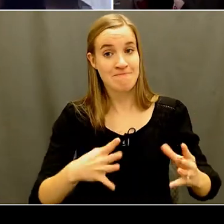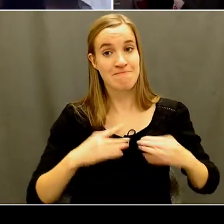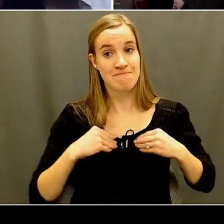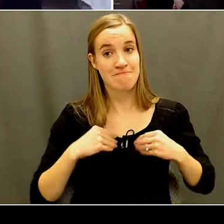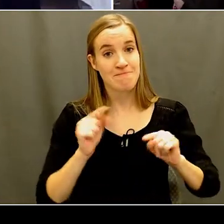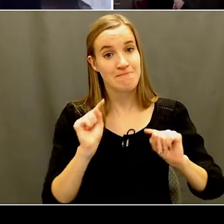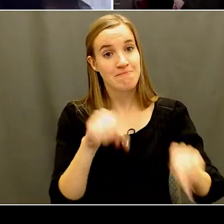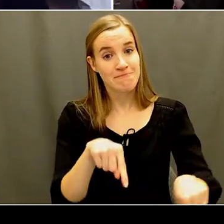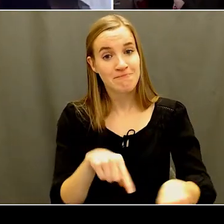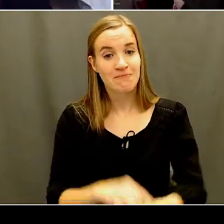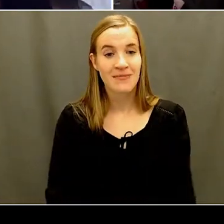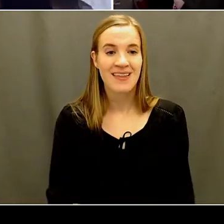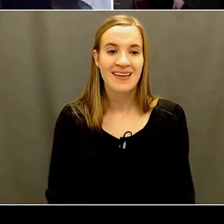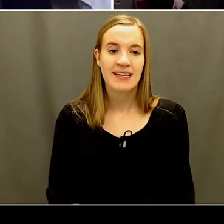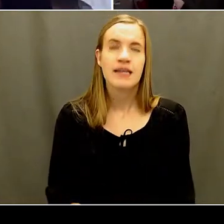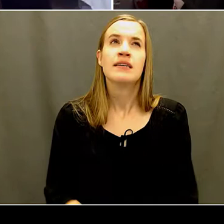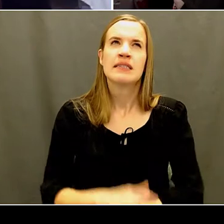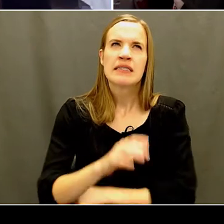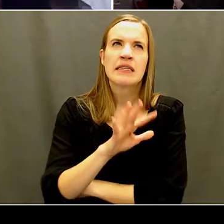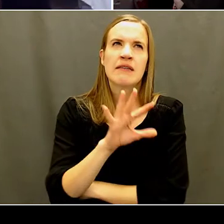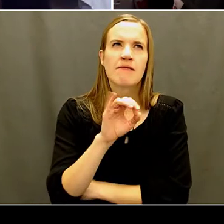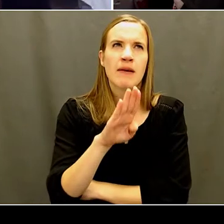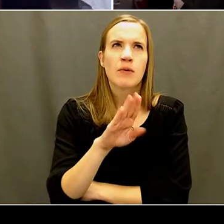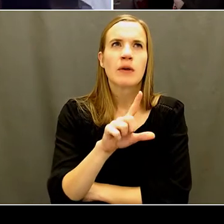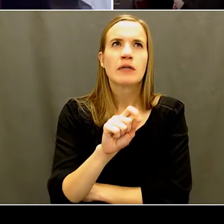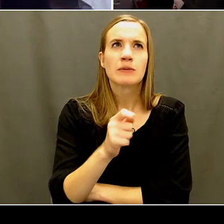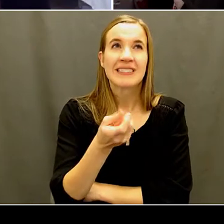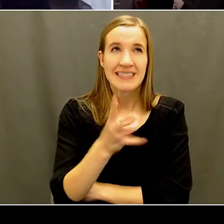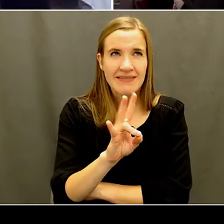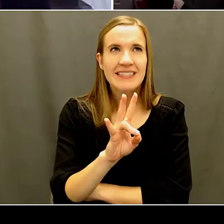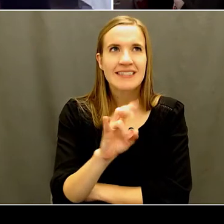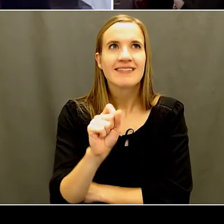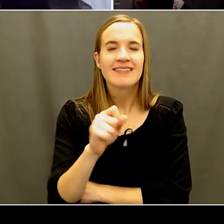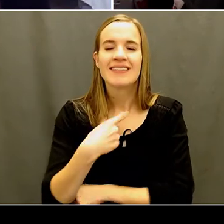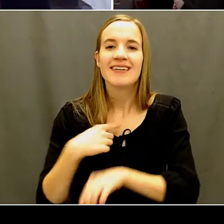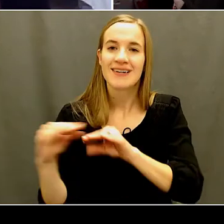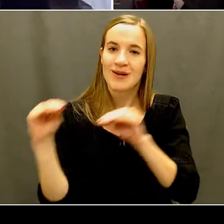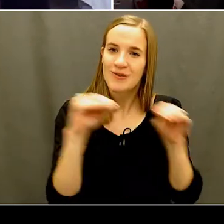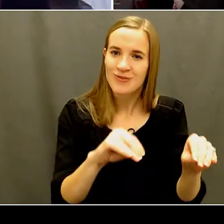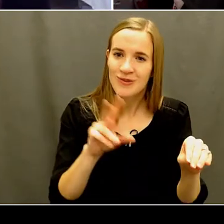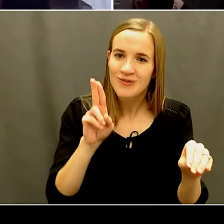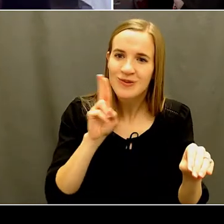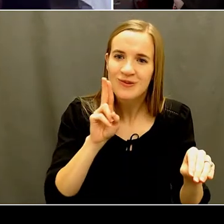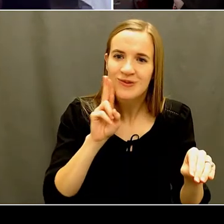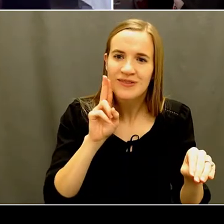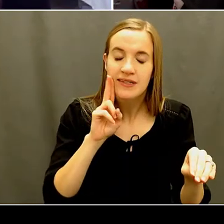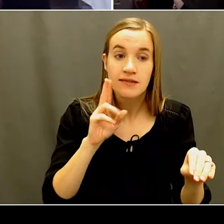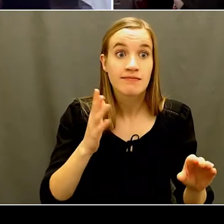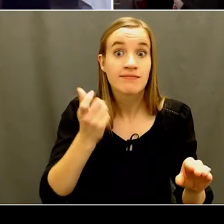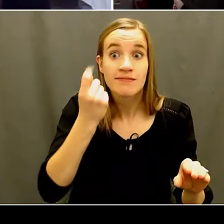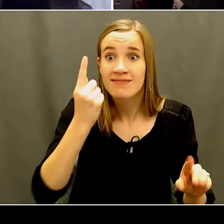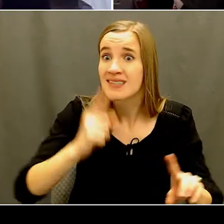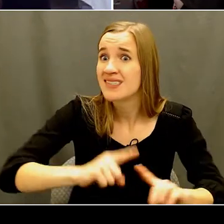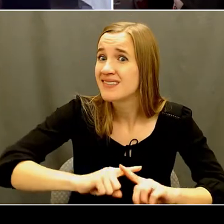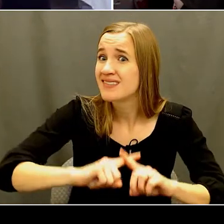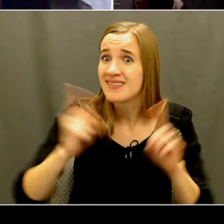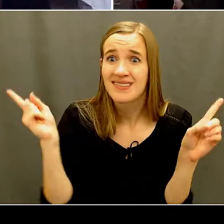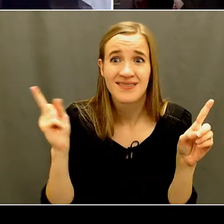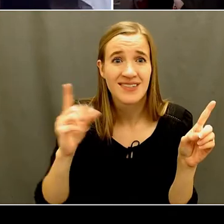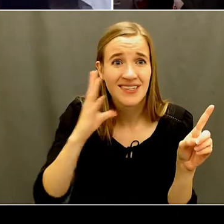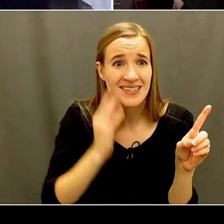different. It was an incredibly hard job. So was the White House and part of